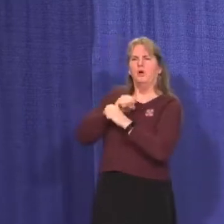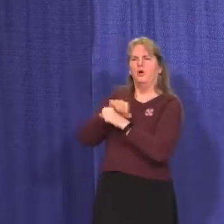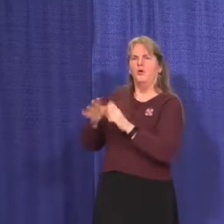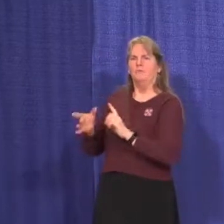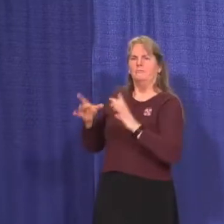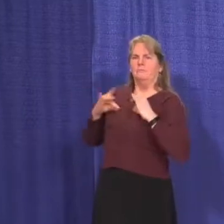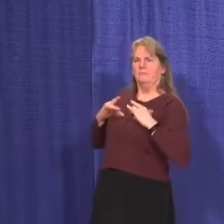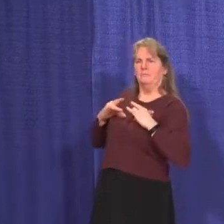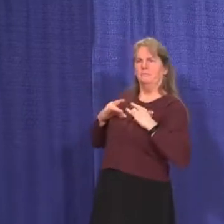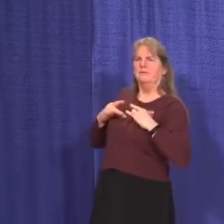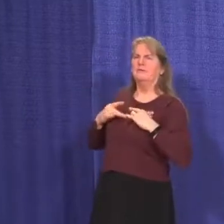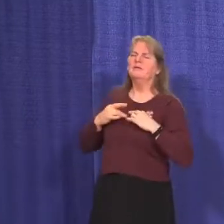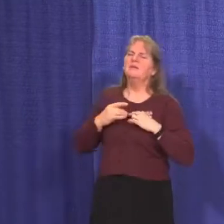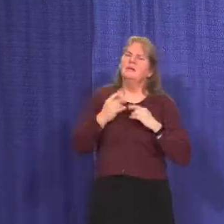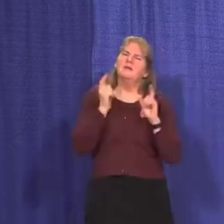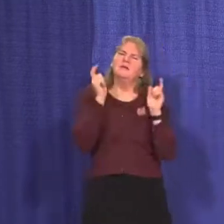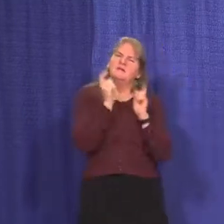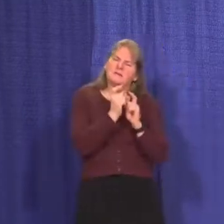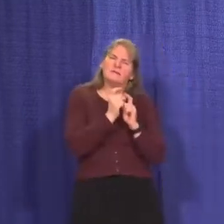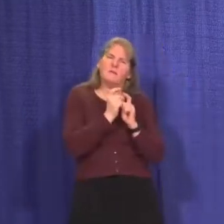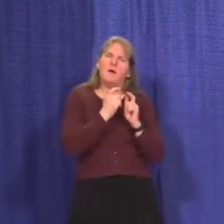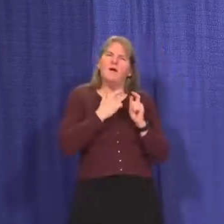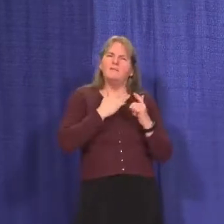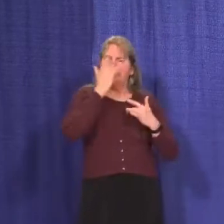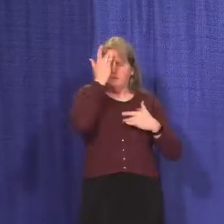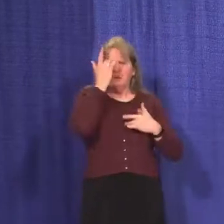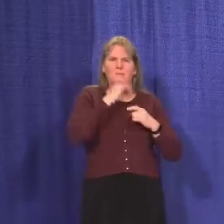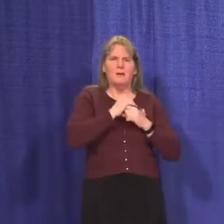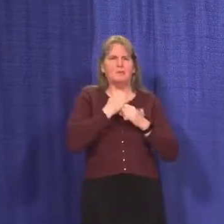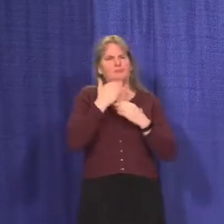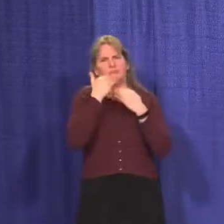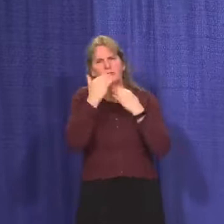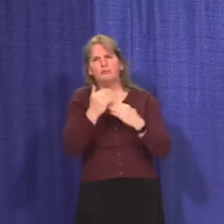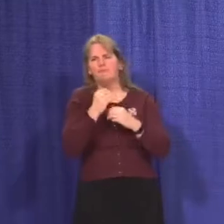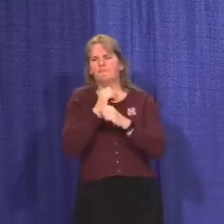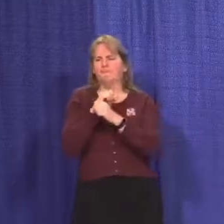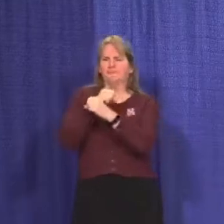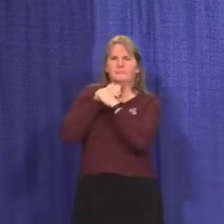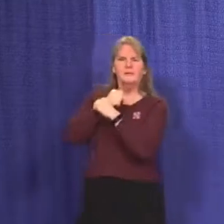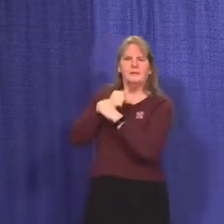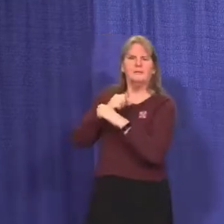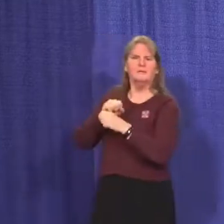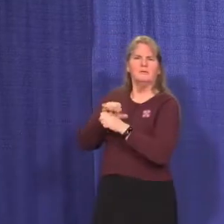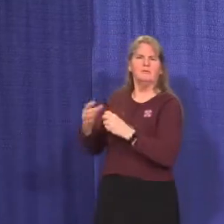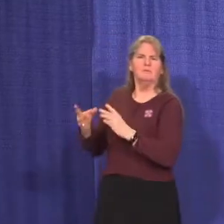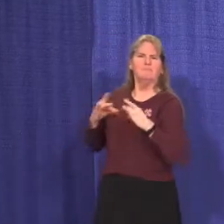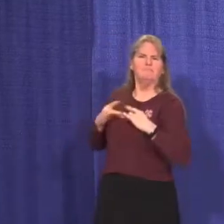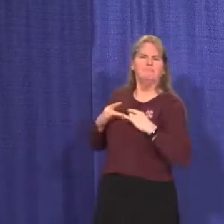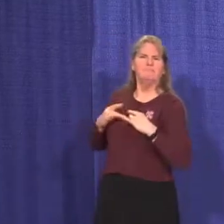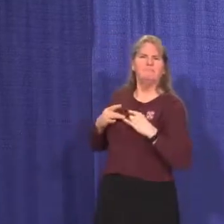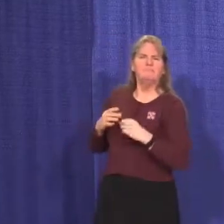good protection. As we continue our quest towards